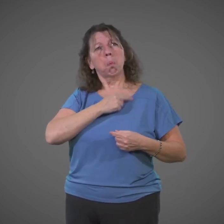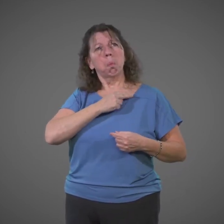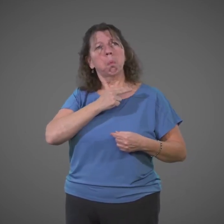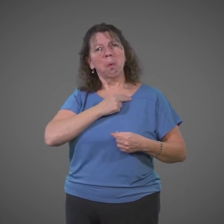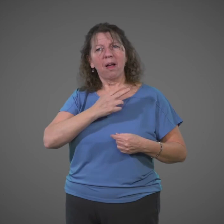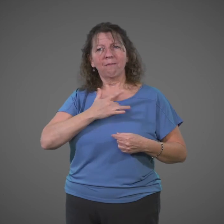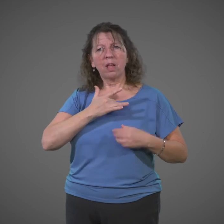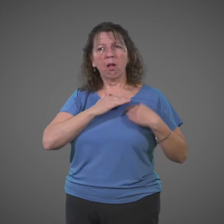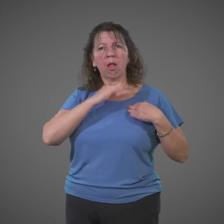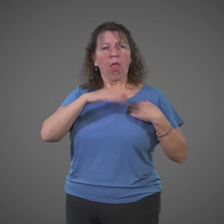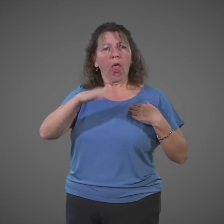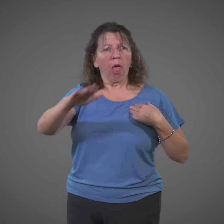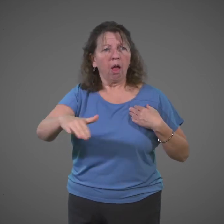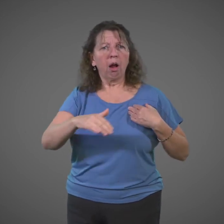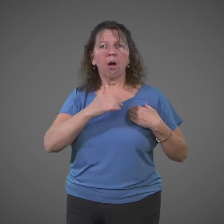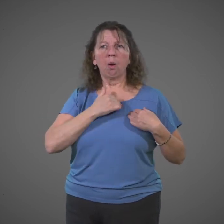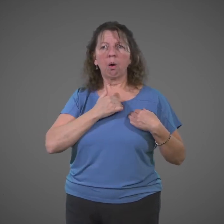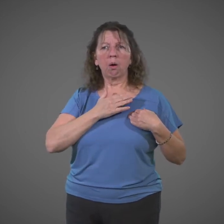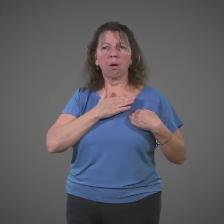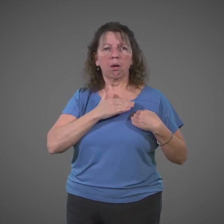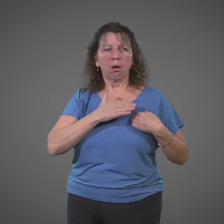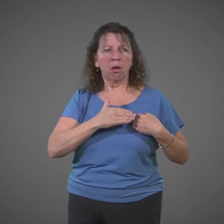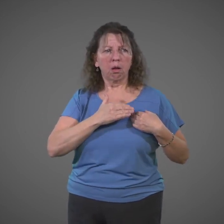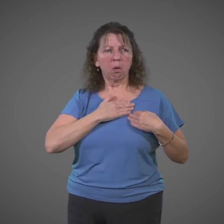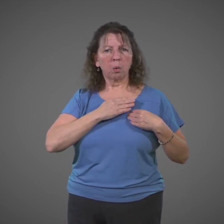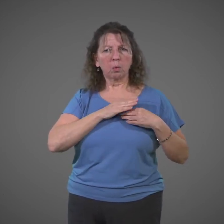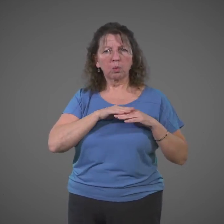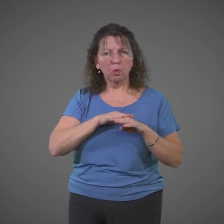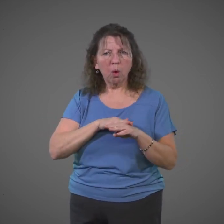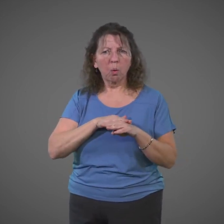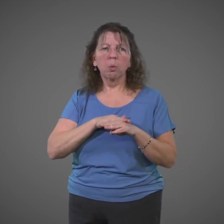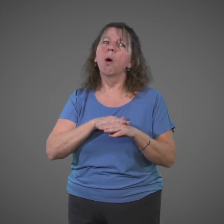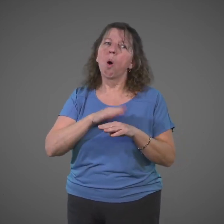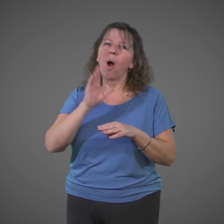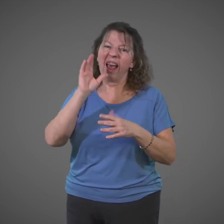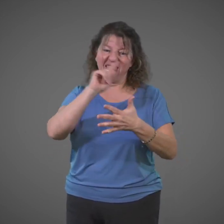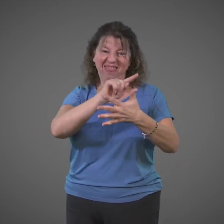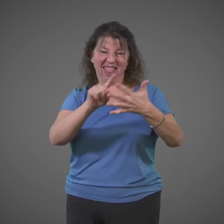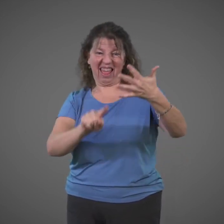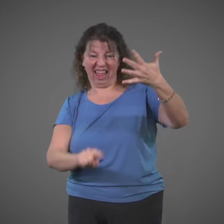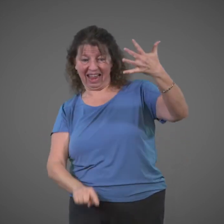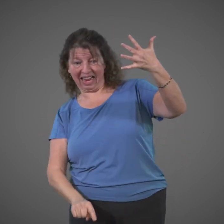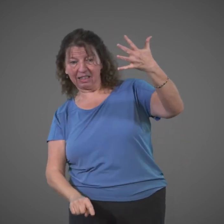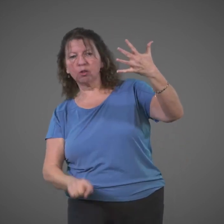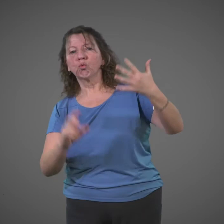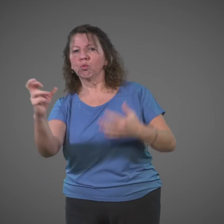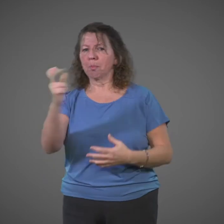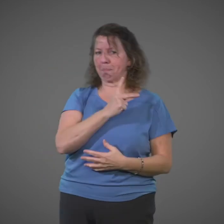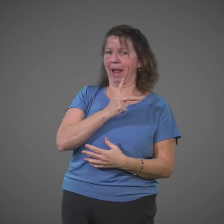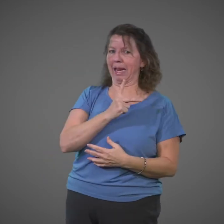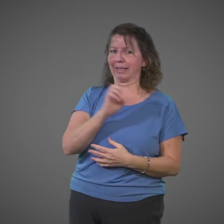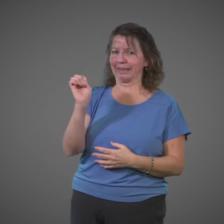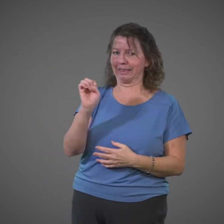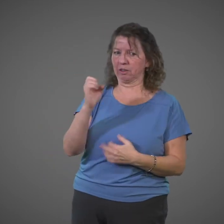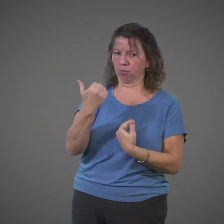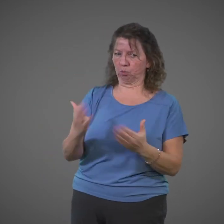either fluttering too fast or going too slow. If any of these things are happening, you should go back to the ER.